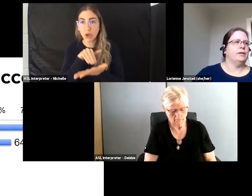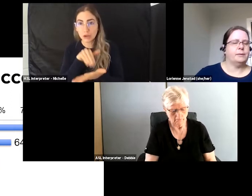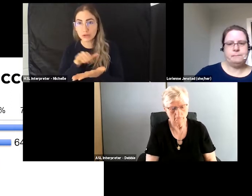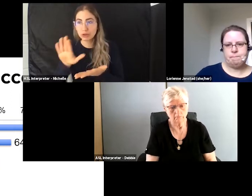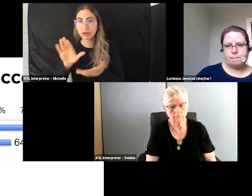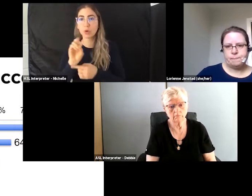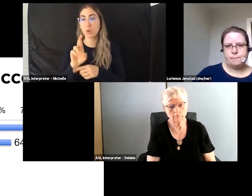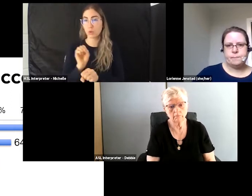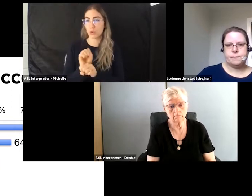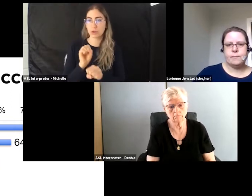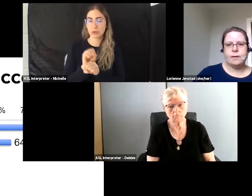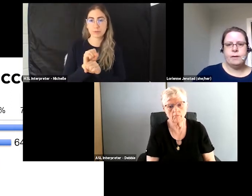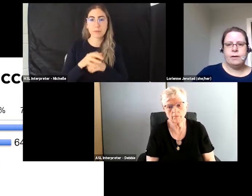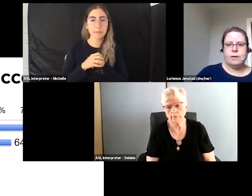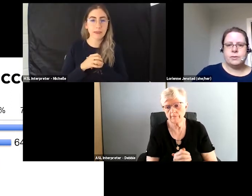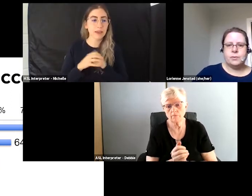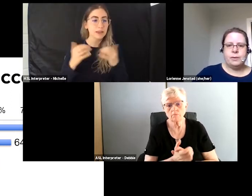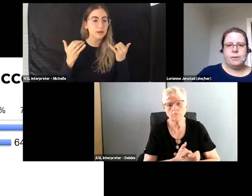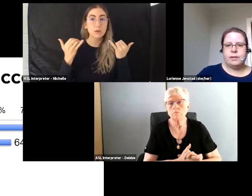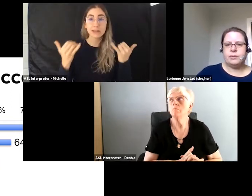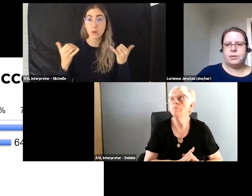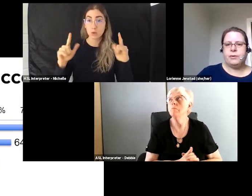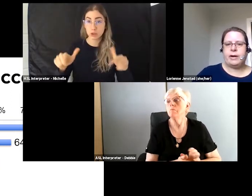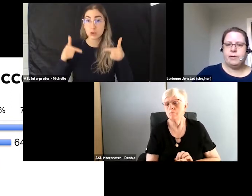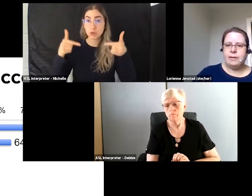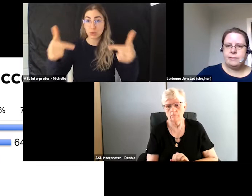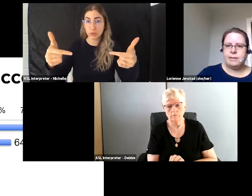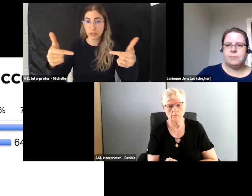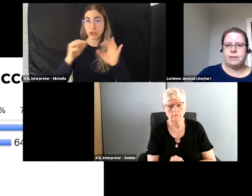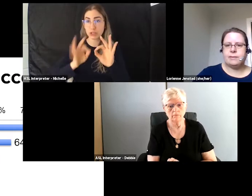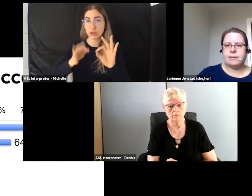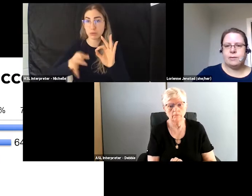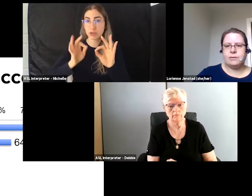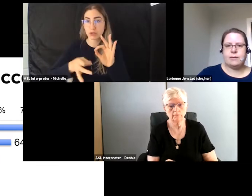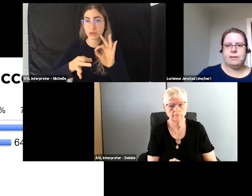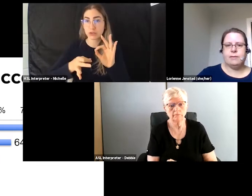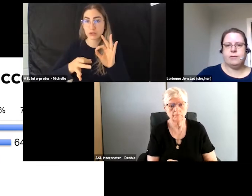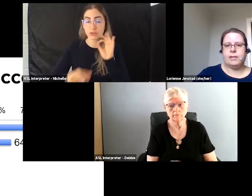EMPLOYER. SO WE WANTED TO KNOW HOW EASY IT WAS TO UNDERSTAND THE SO WE WANTED TO KNOW HOW EASY IT WAS TO UNDERSTAND THE